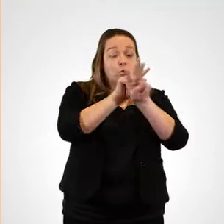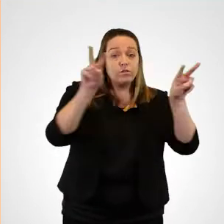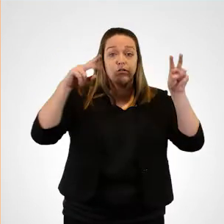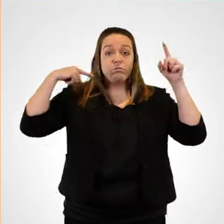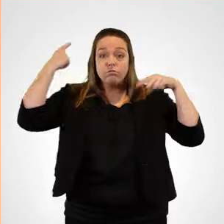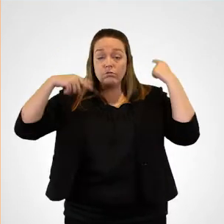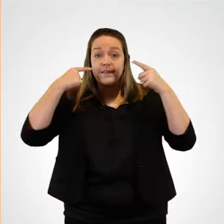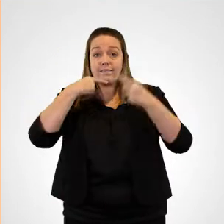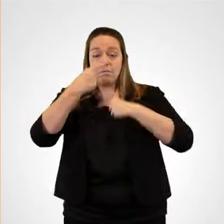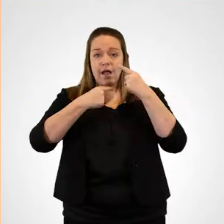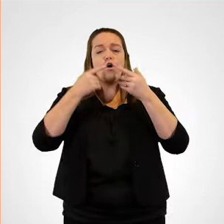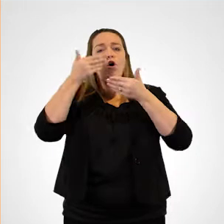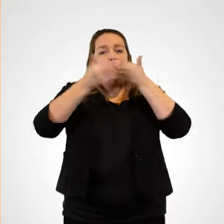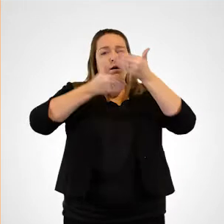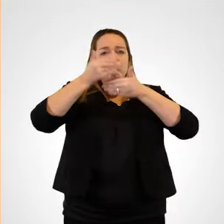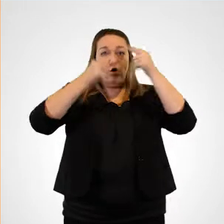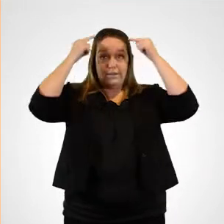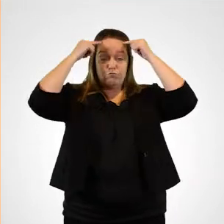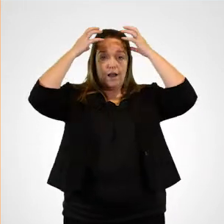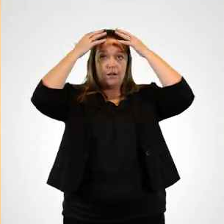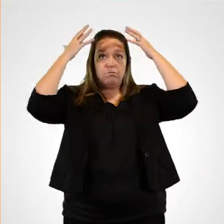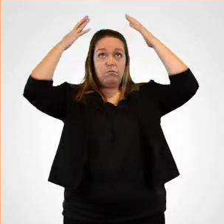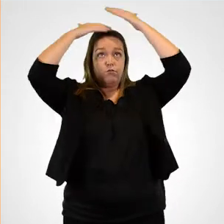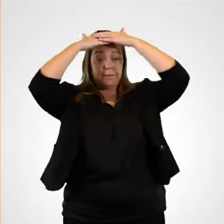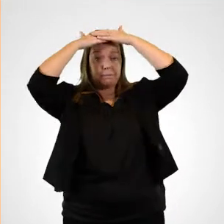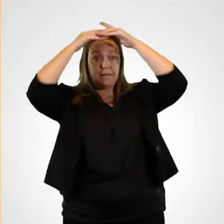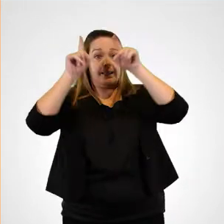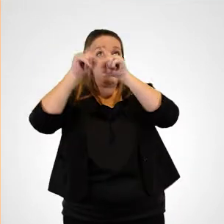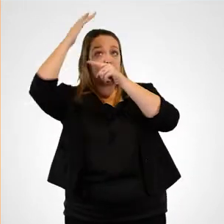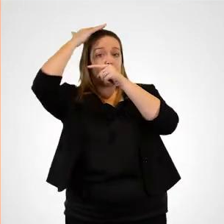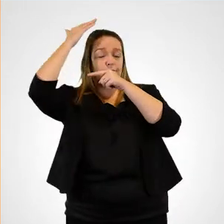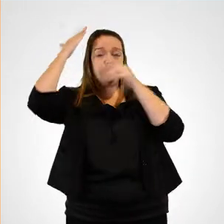is processed in overlapping regions of the brain.